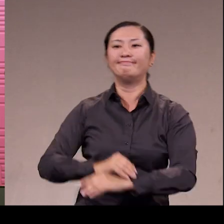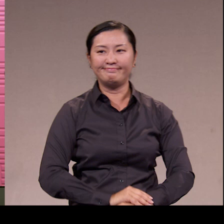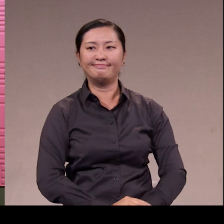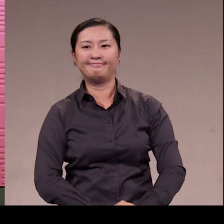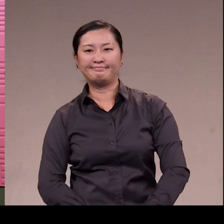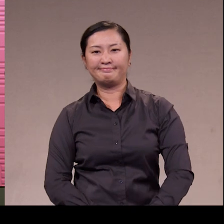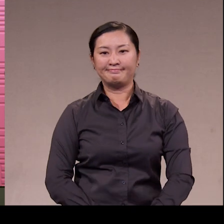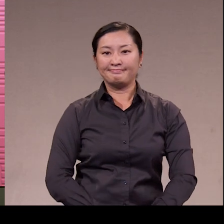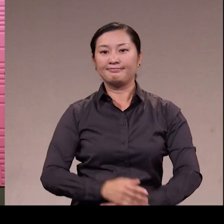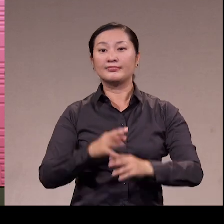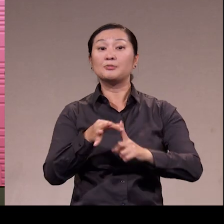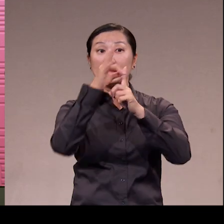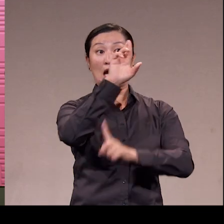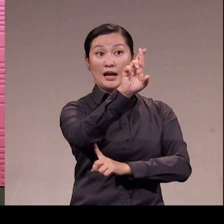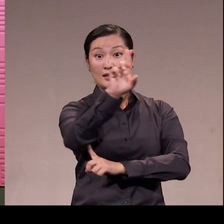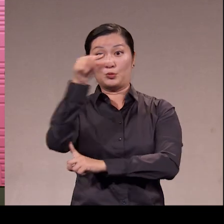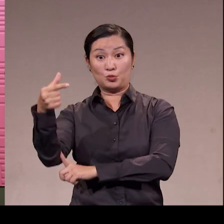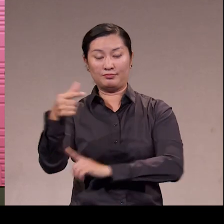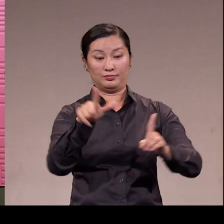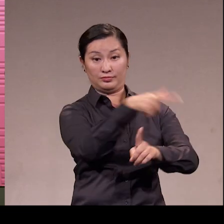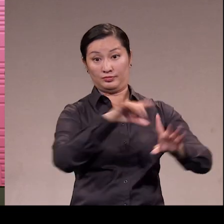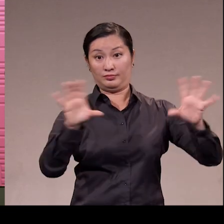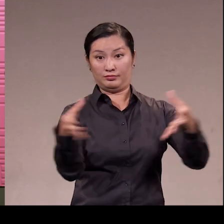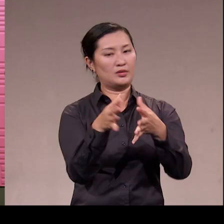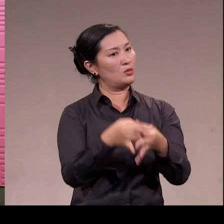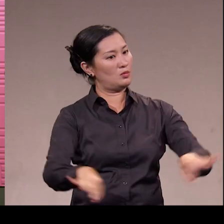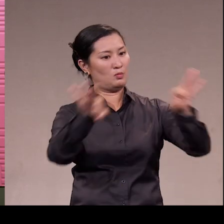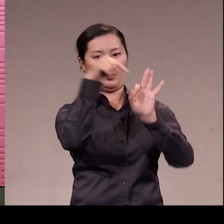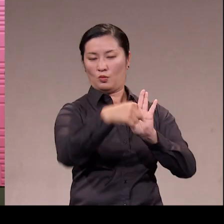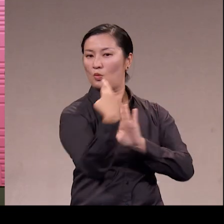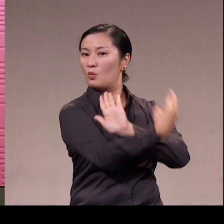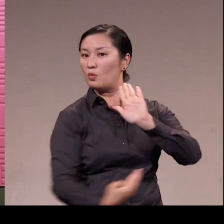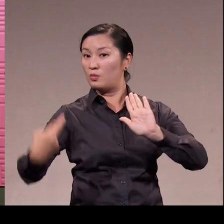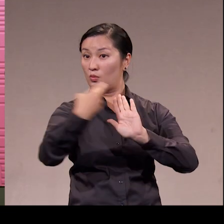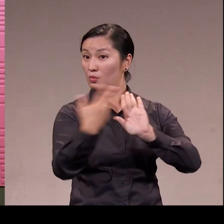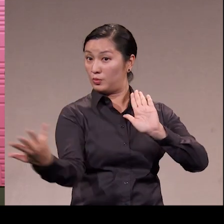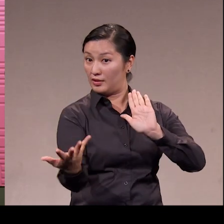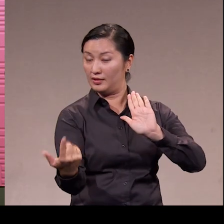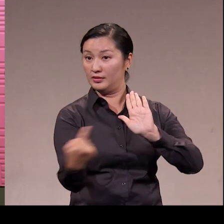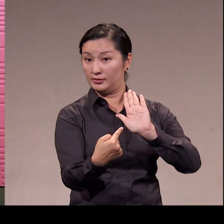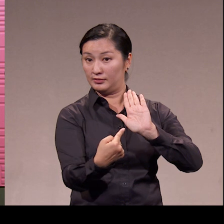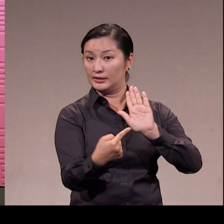RRG has played a vital role in refuting wrong interpretations of Islam